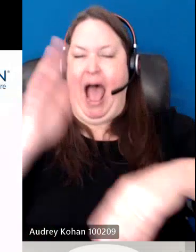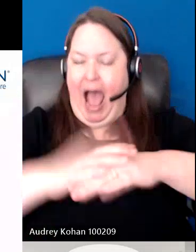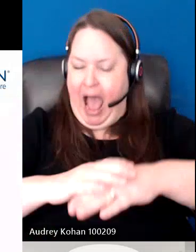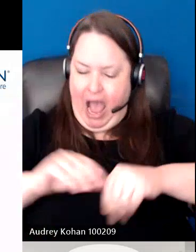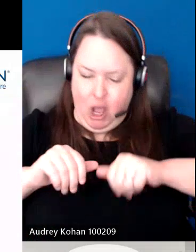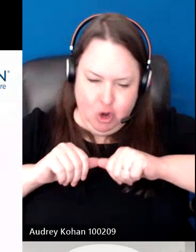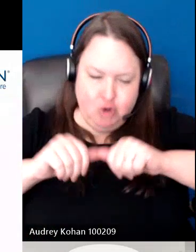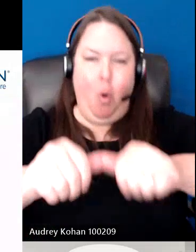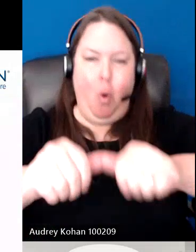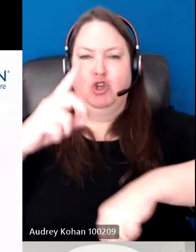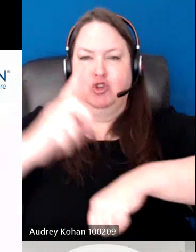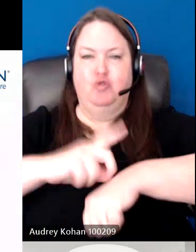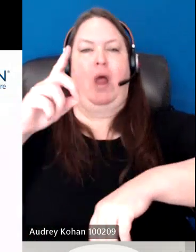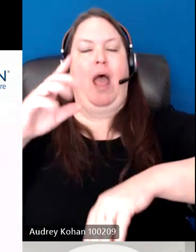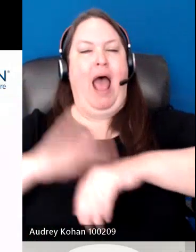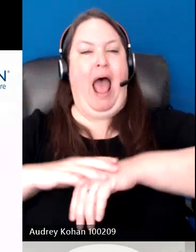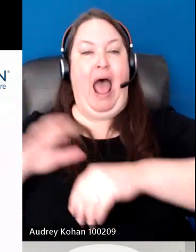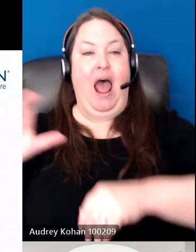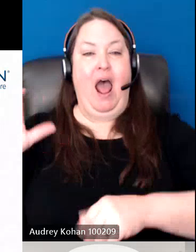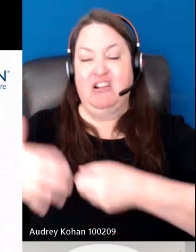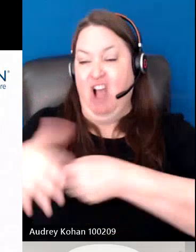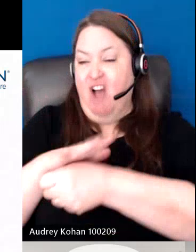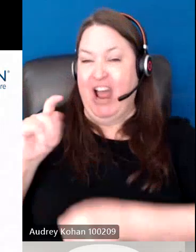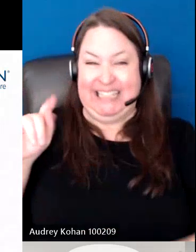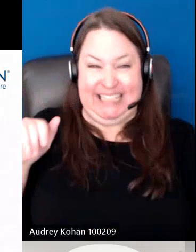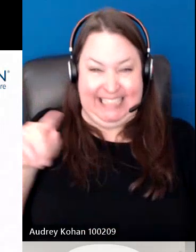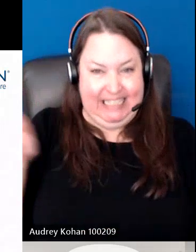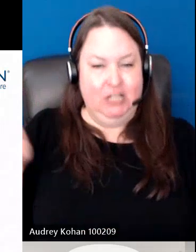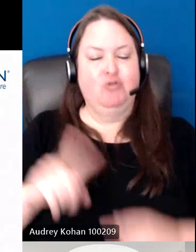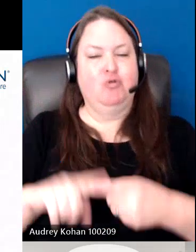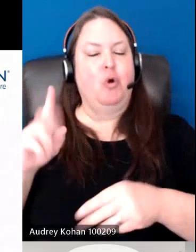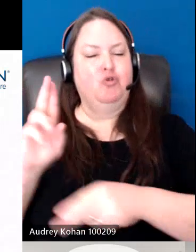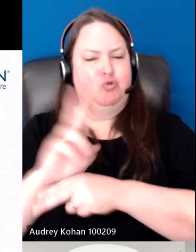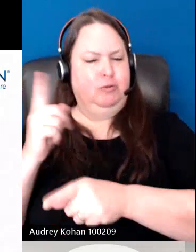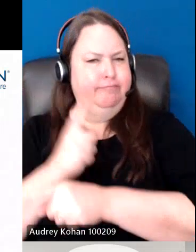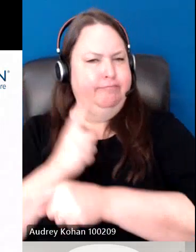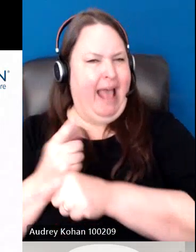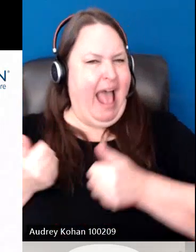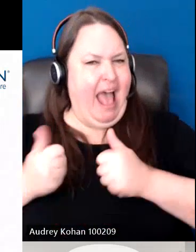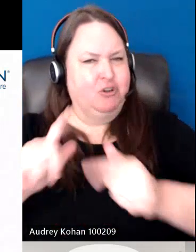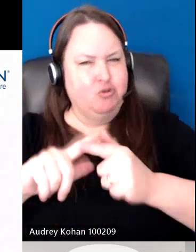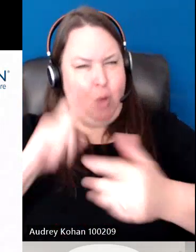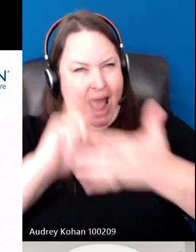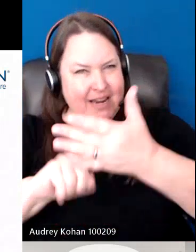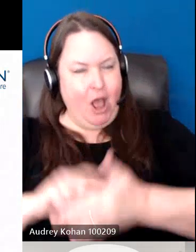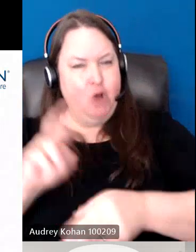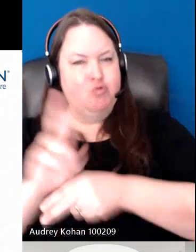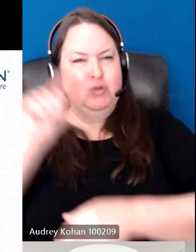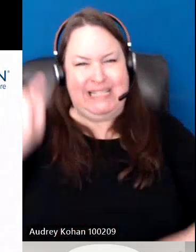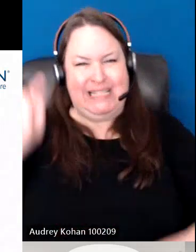on covered entities to make reasonable efforts to identify the uses of these tools that use